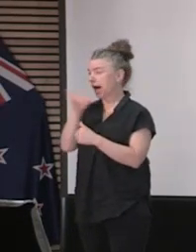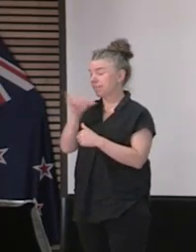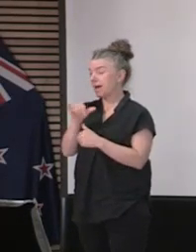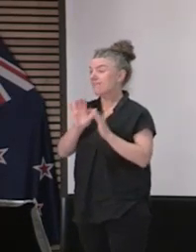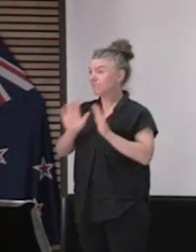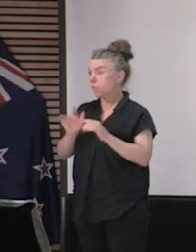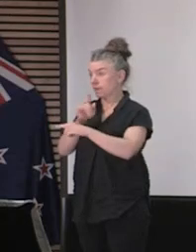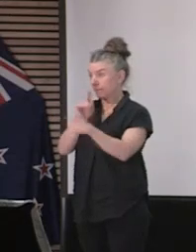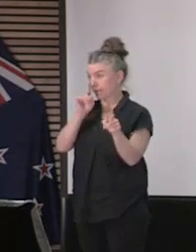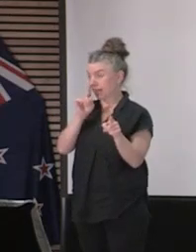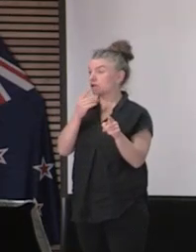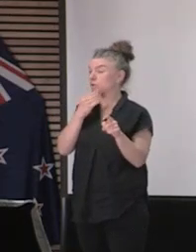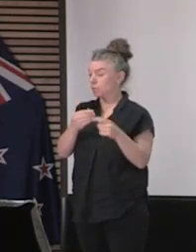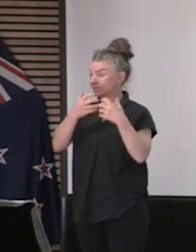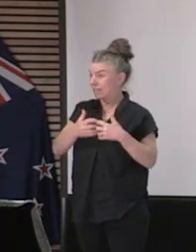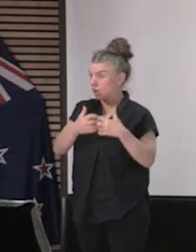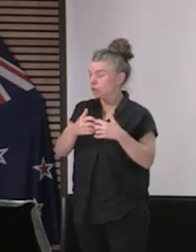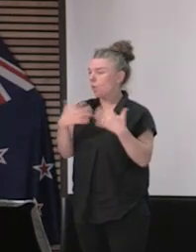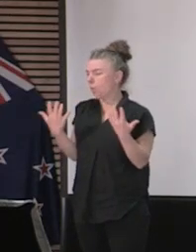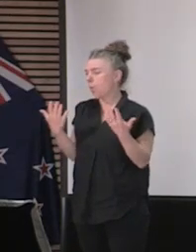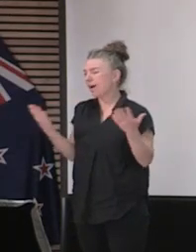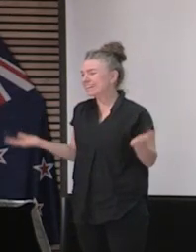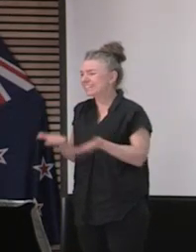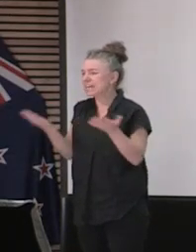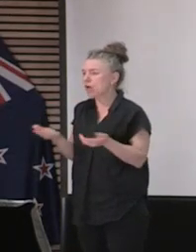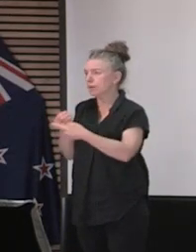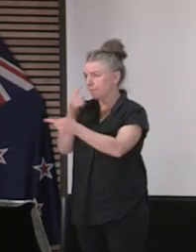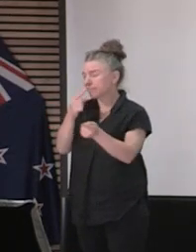we havesomething that peoplevoluntarily use, but we try toget as much uptake aspossible.